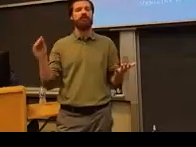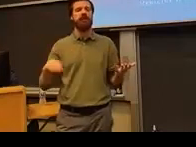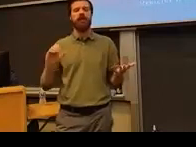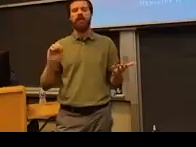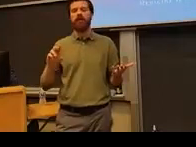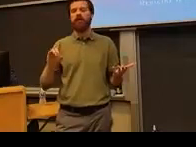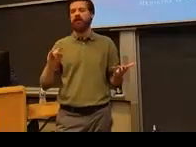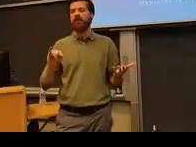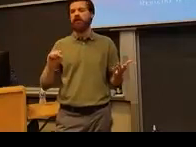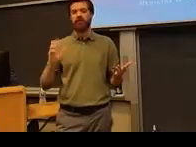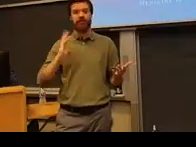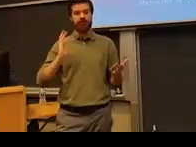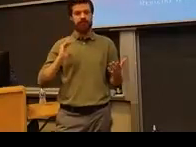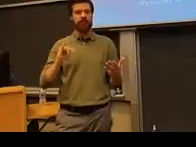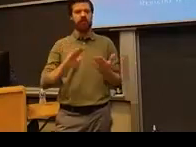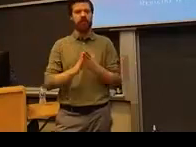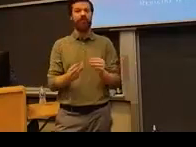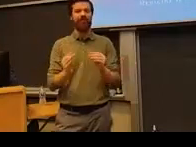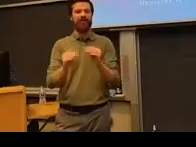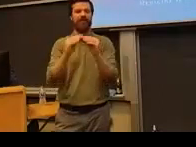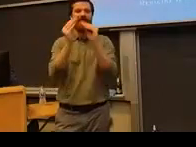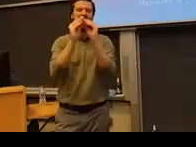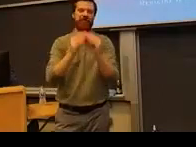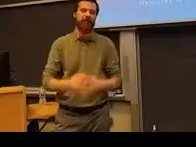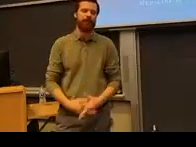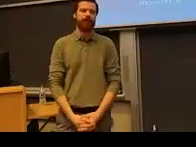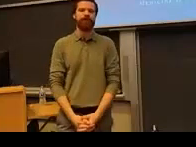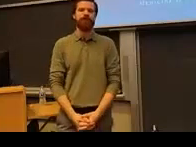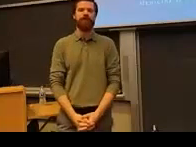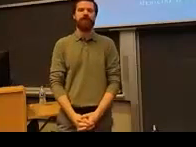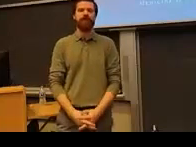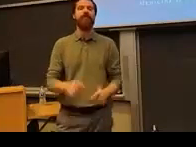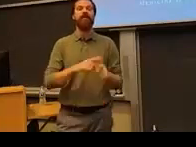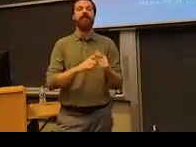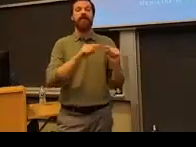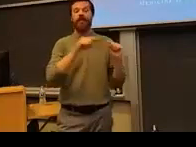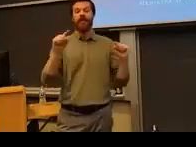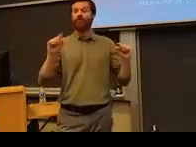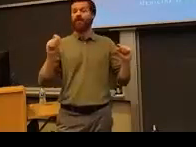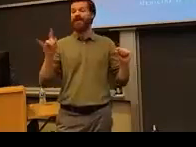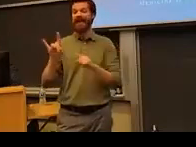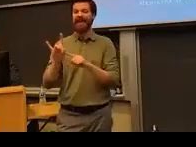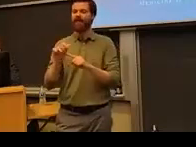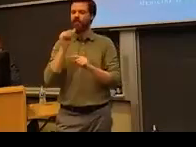growing and growing uh in that graph 2018 was not a particularly good year it was just only